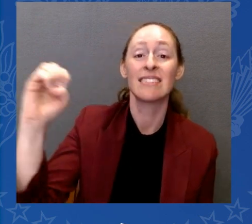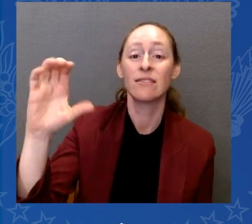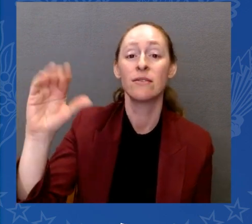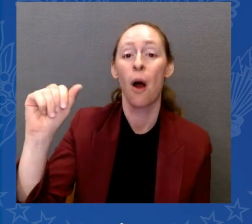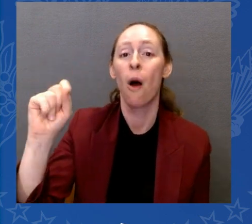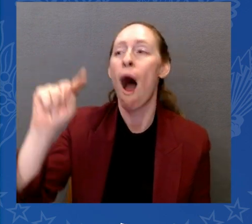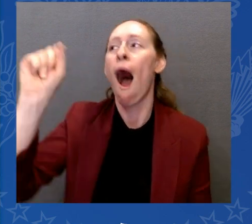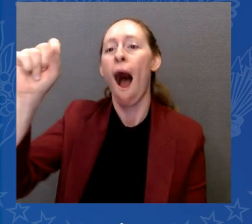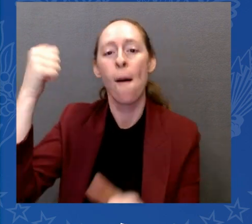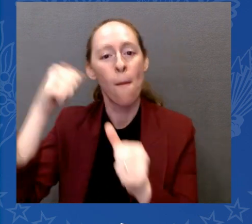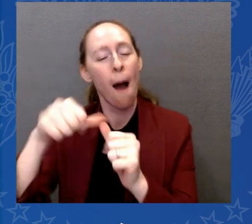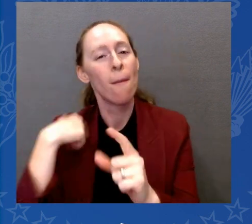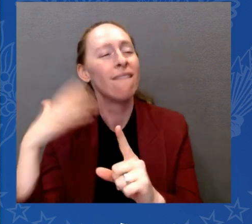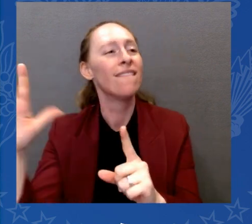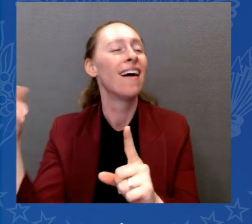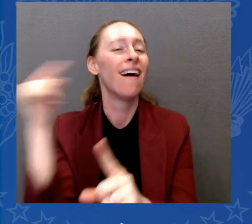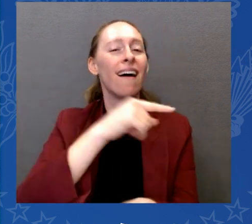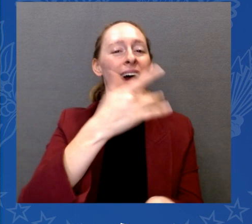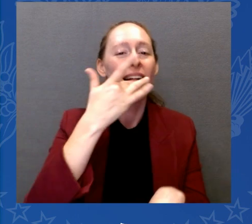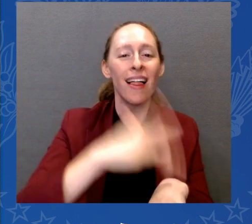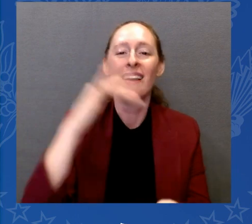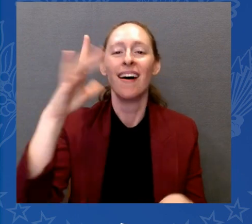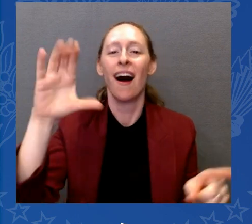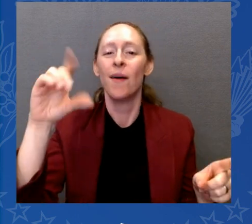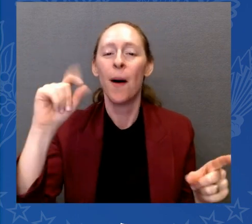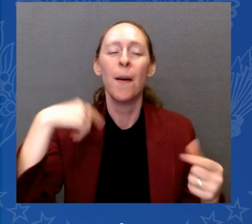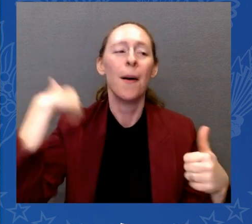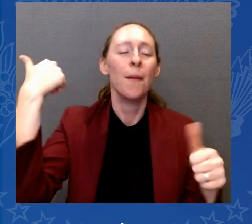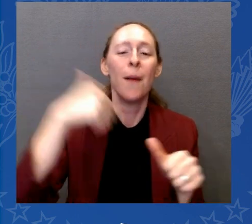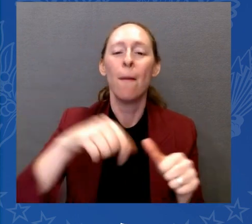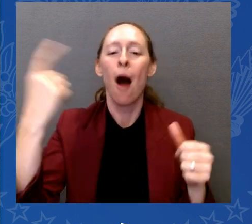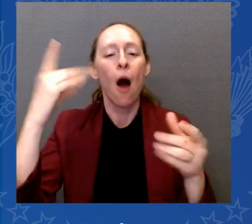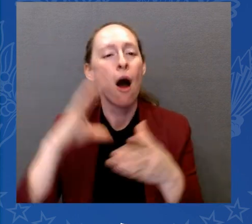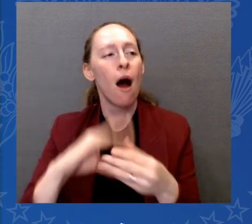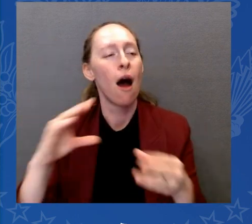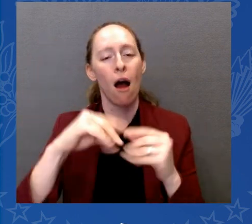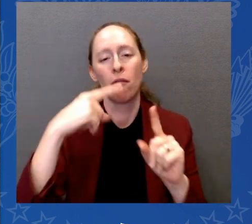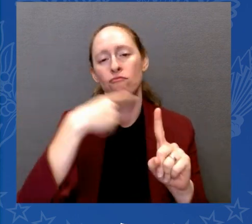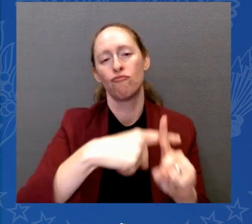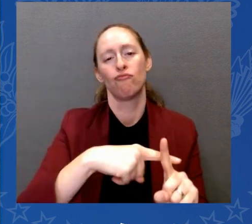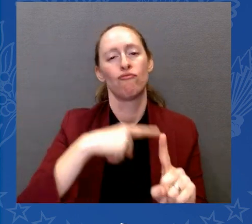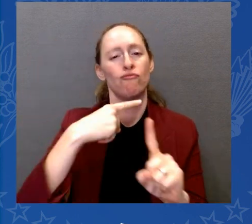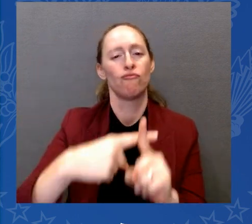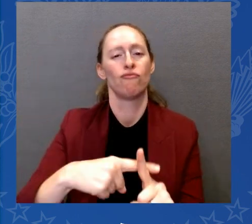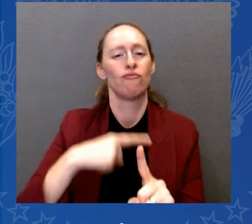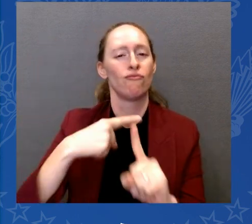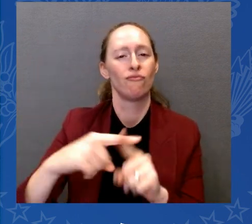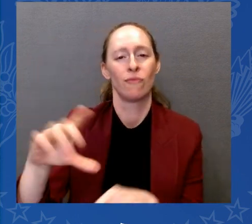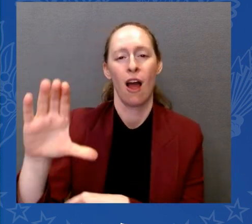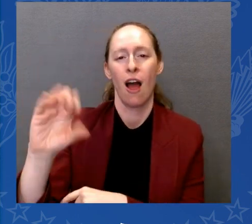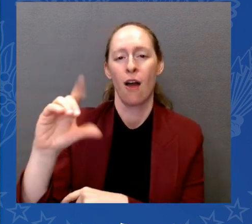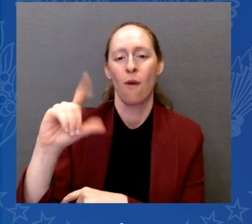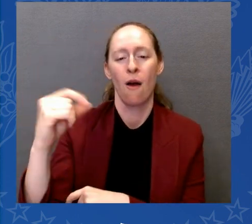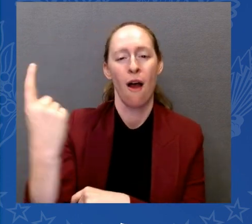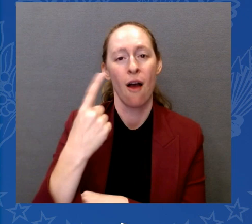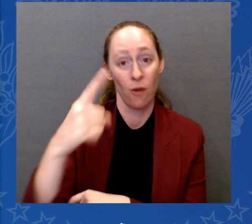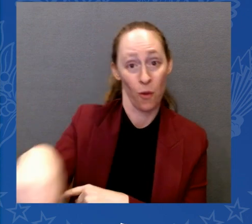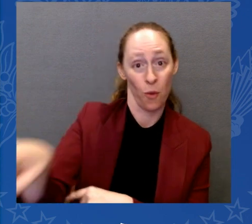All those memories -- all those memories that you all understandably take for granted, they're a big deal where I come from.